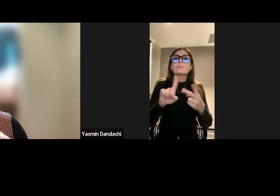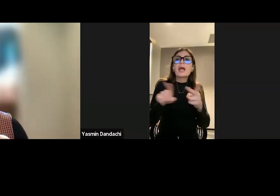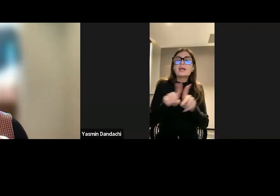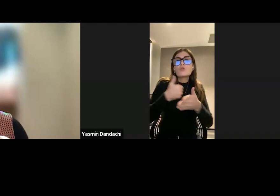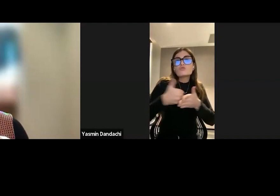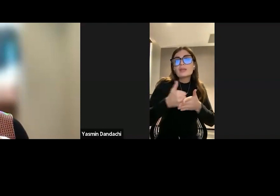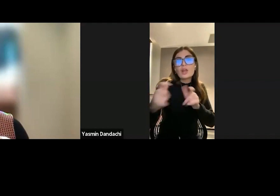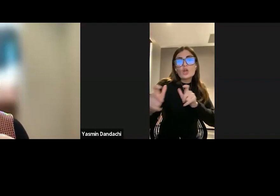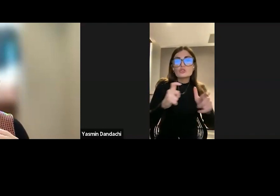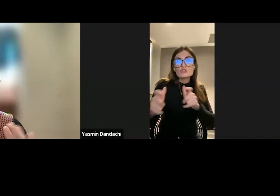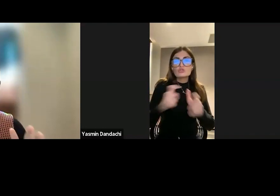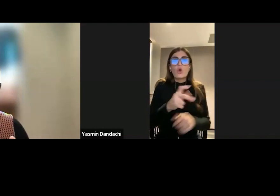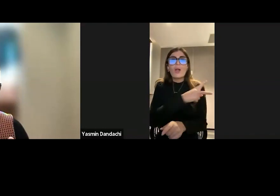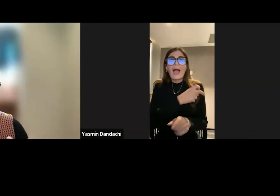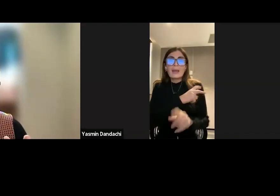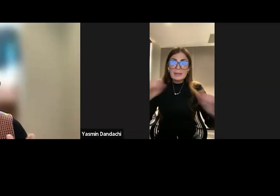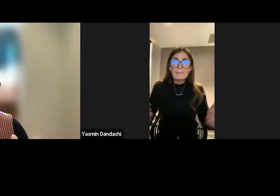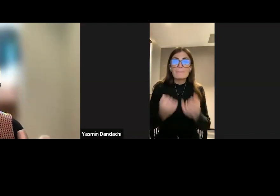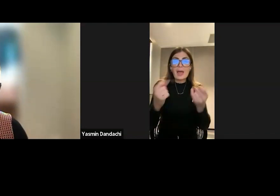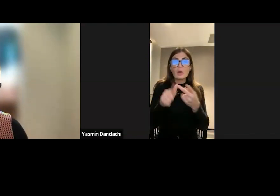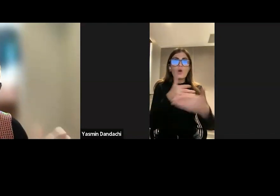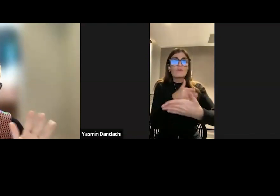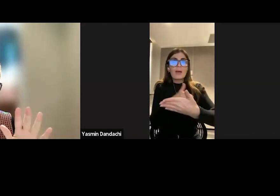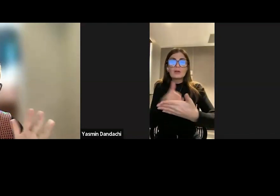administrative power by the imposition of boundaries and limits.